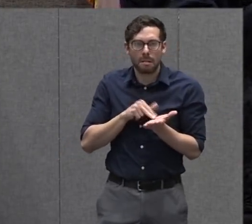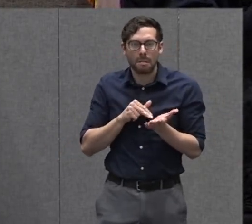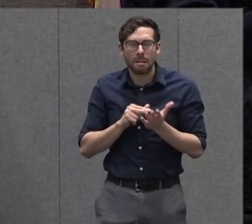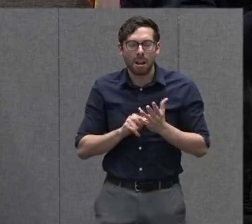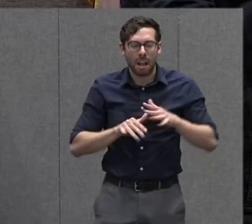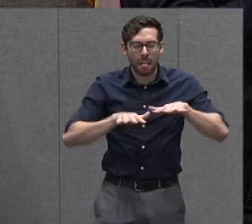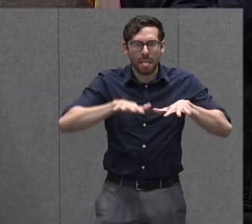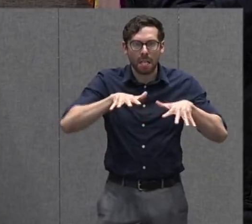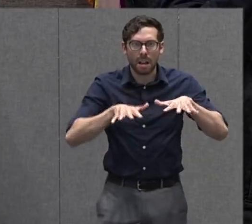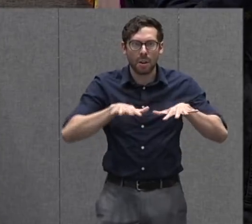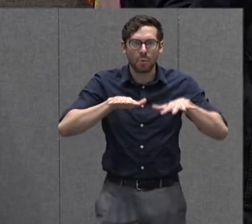pours over my oats